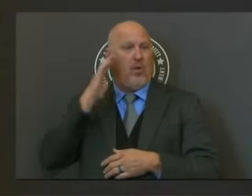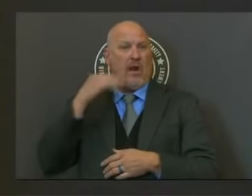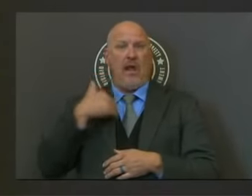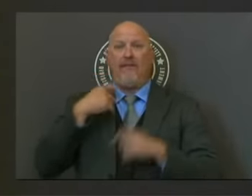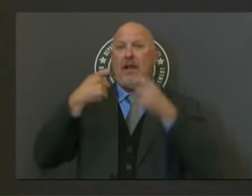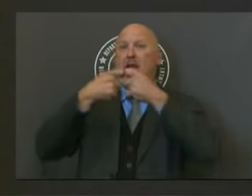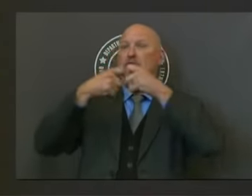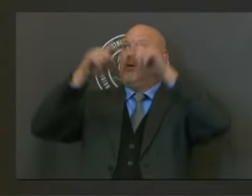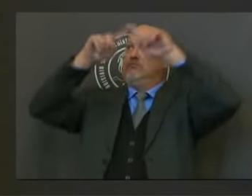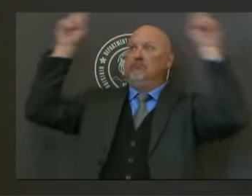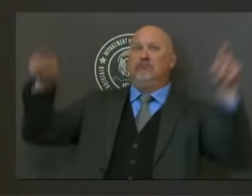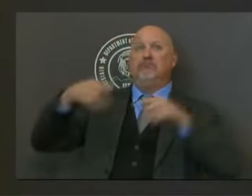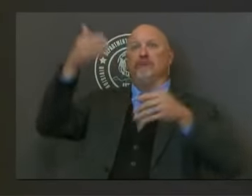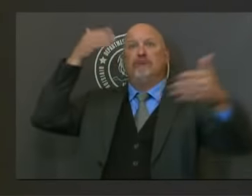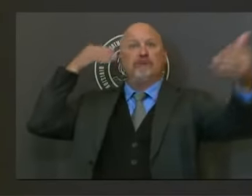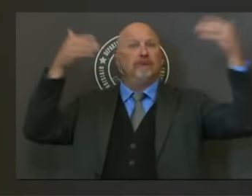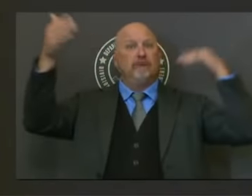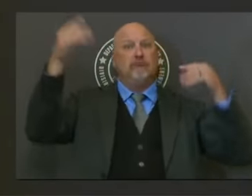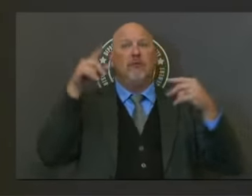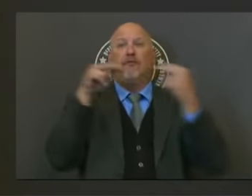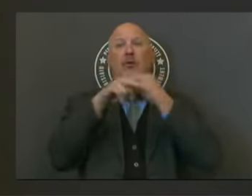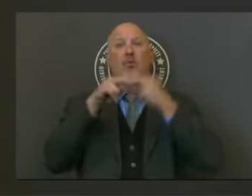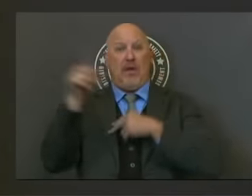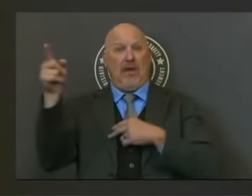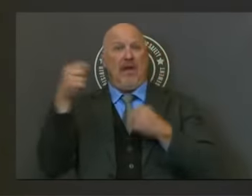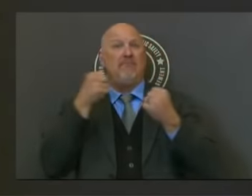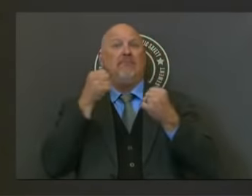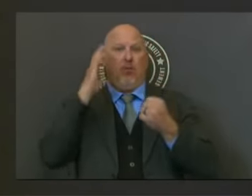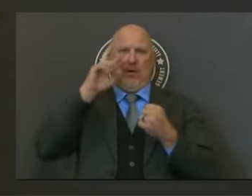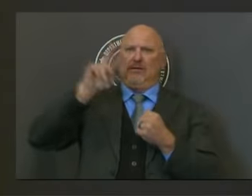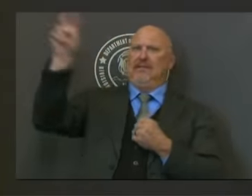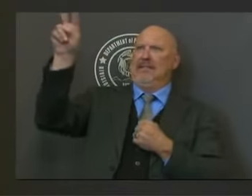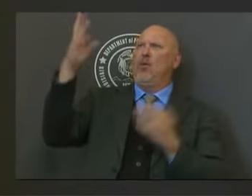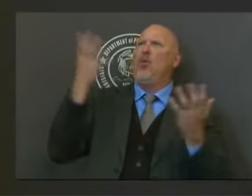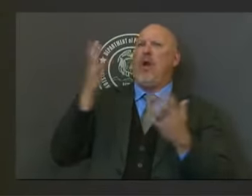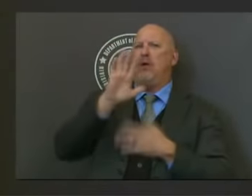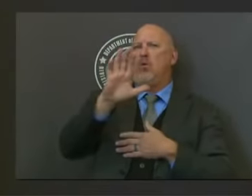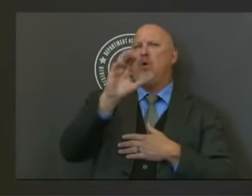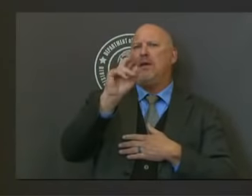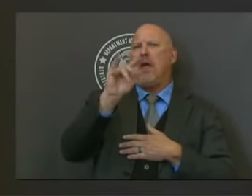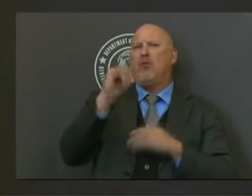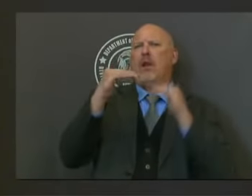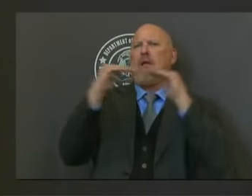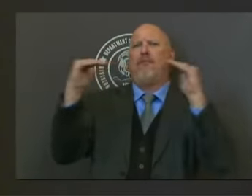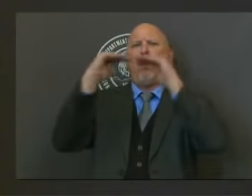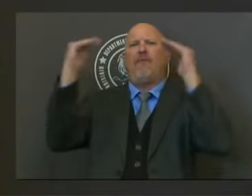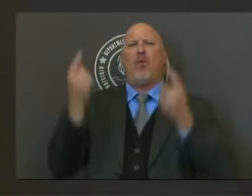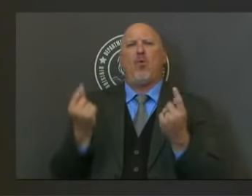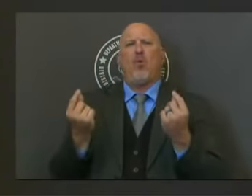will engage in robust social